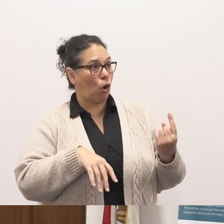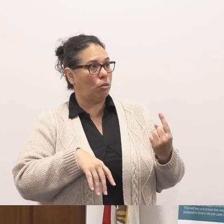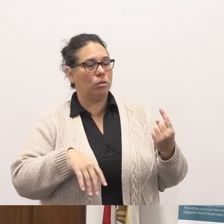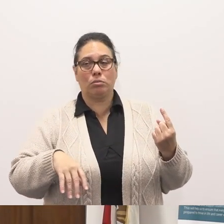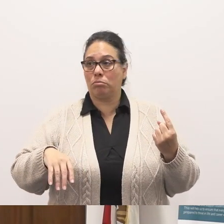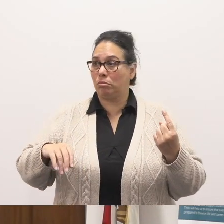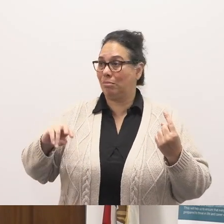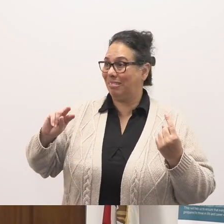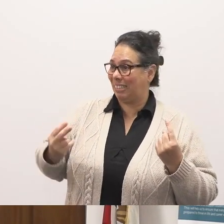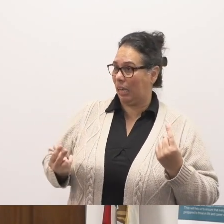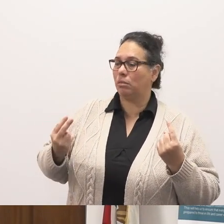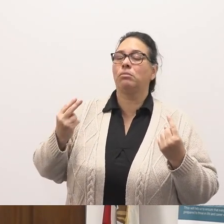Second.